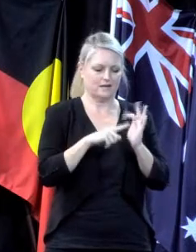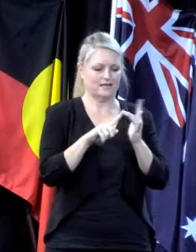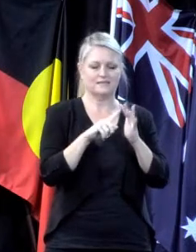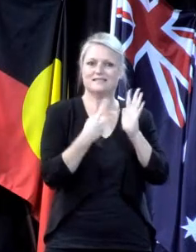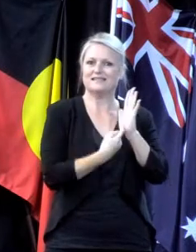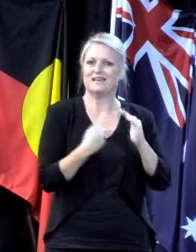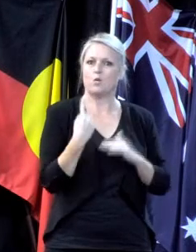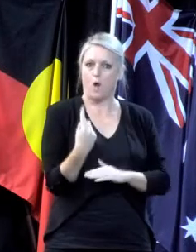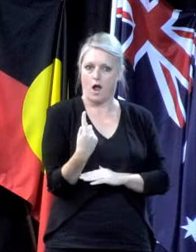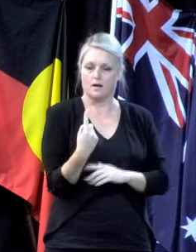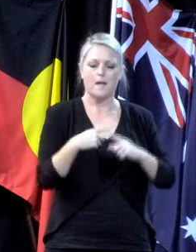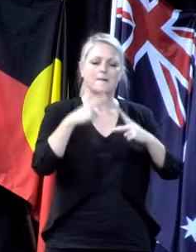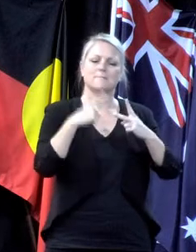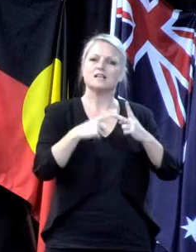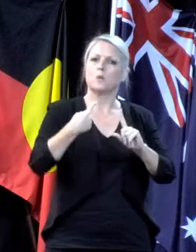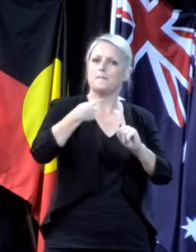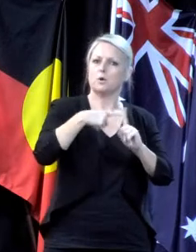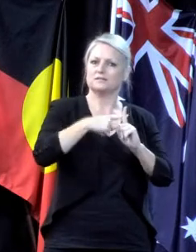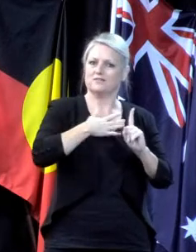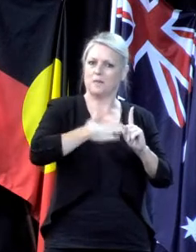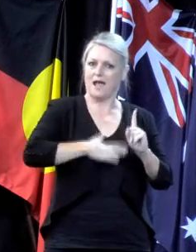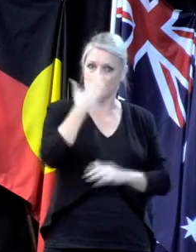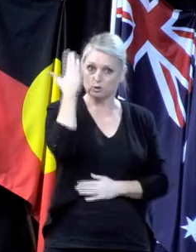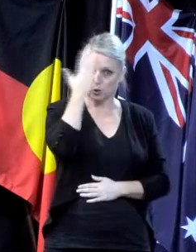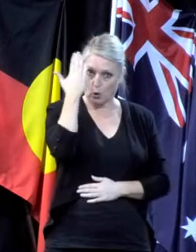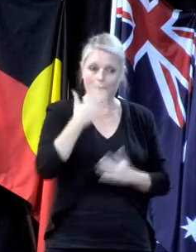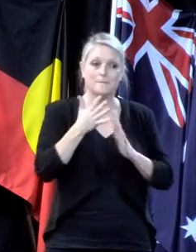So, a lot of emphasis around ensuring that the general operation